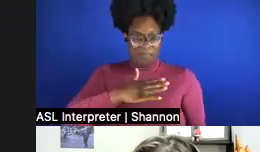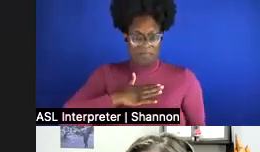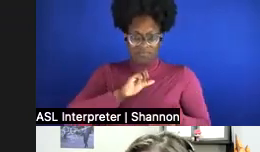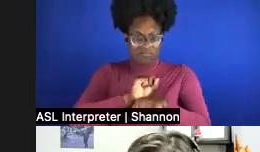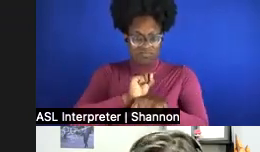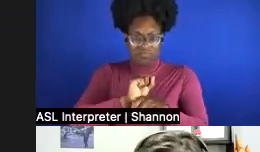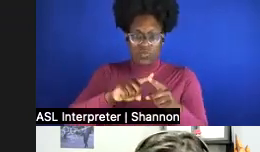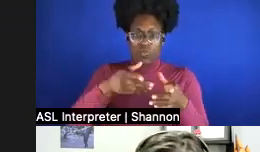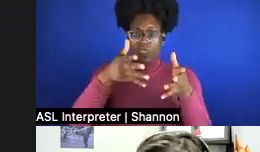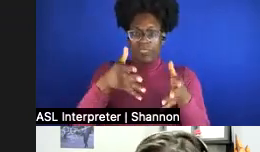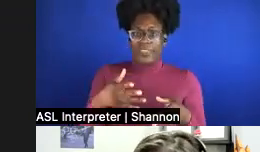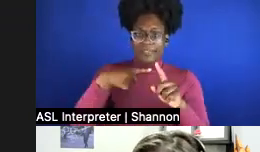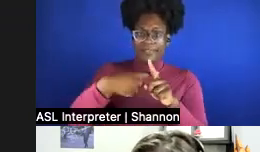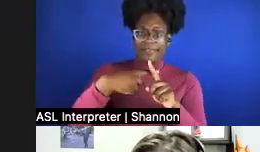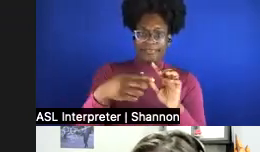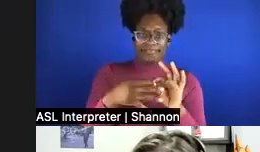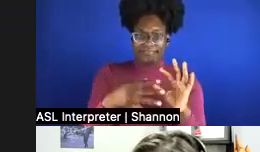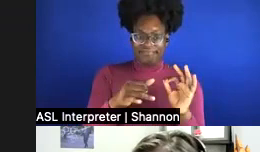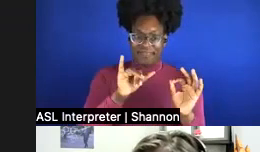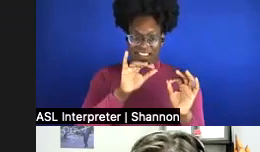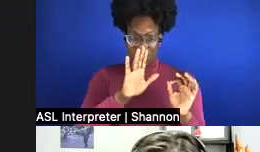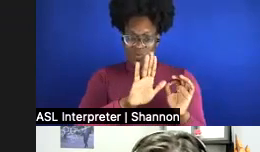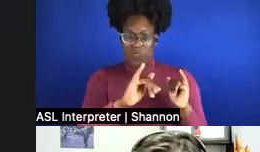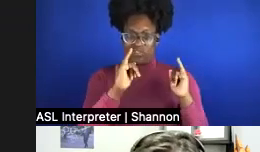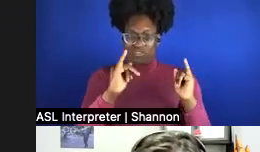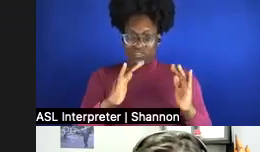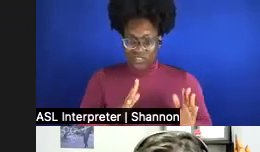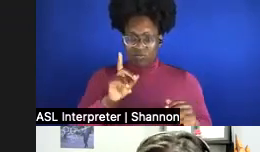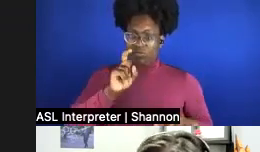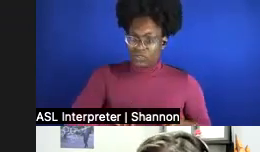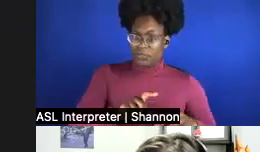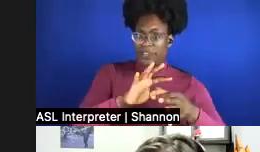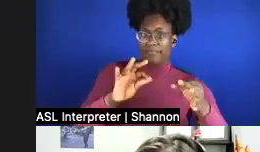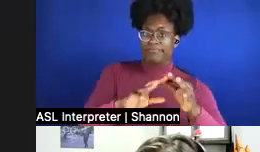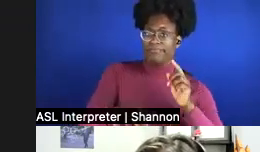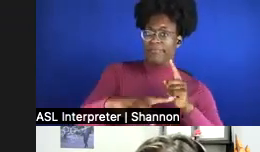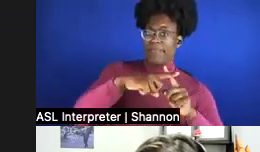There may be a fear that the positive comment provided by the writing tutor may be contradicted